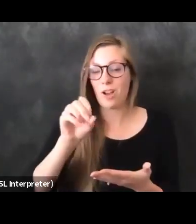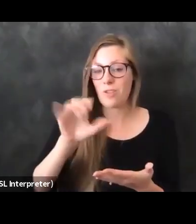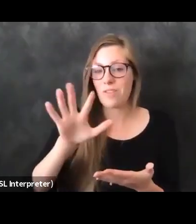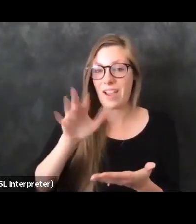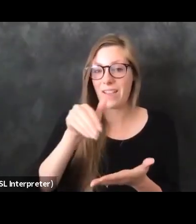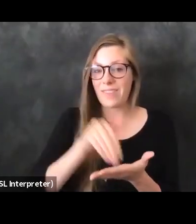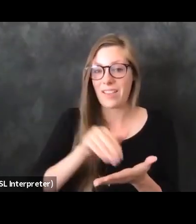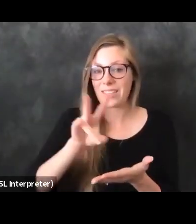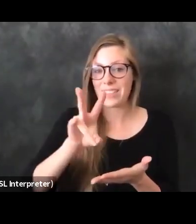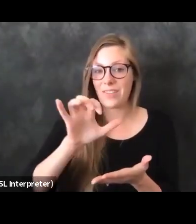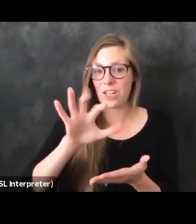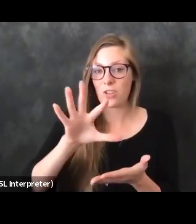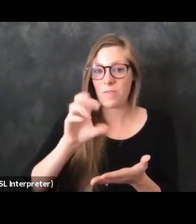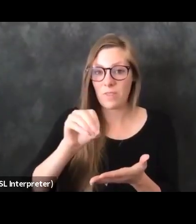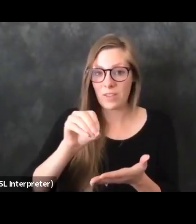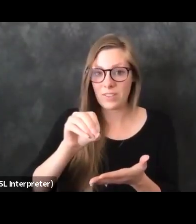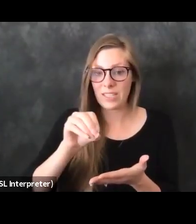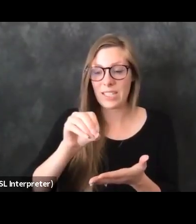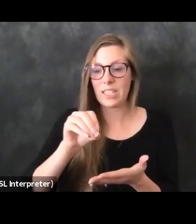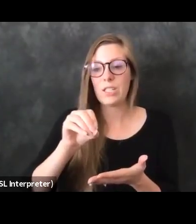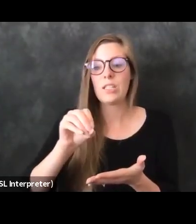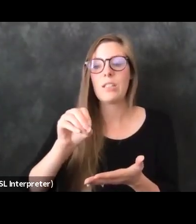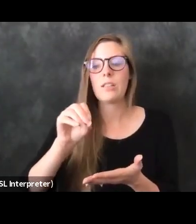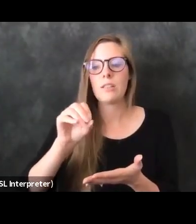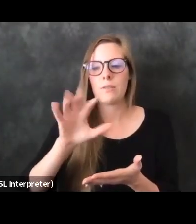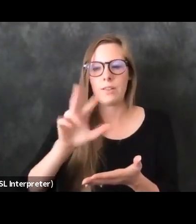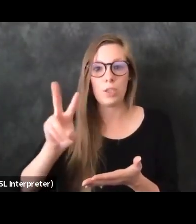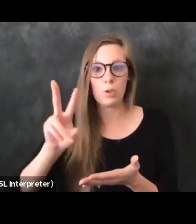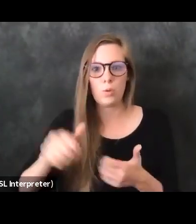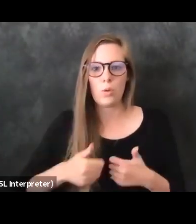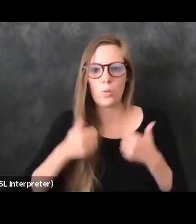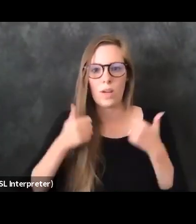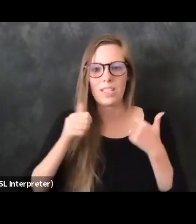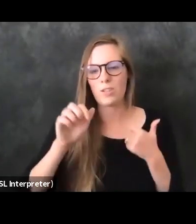seven hundred fifty two residents, or twenty five percent of our sixteen and